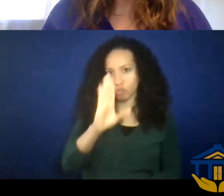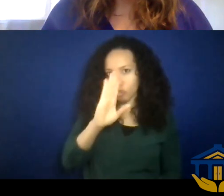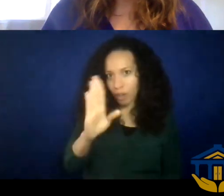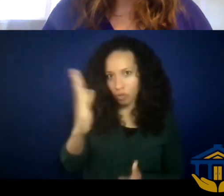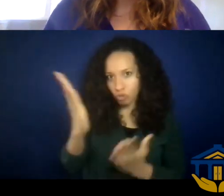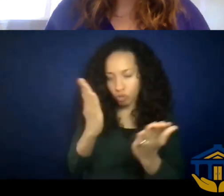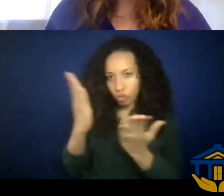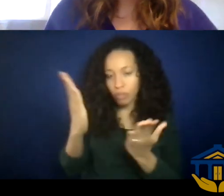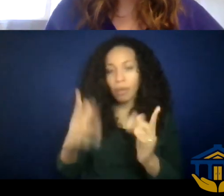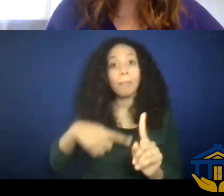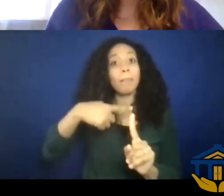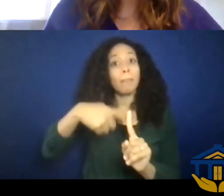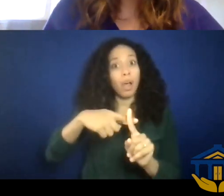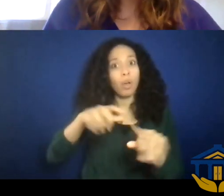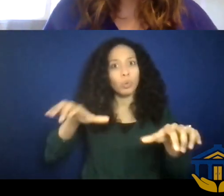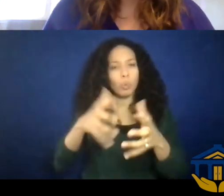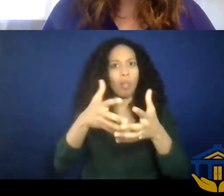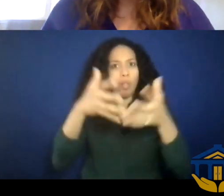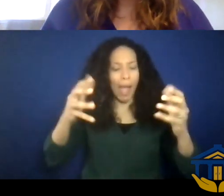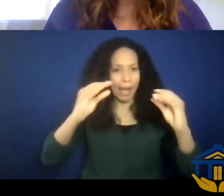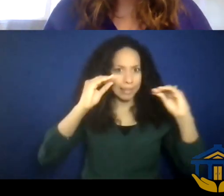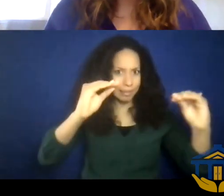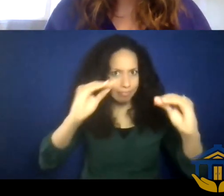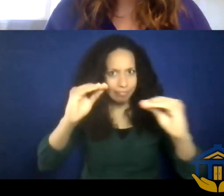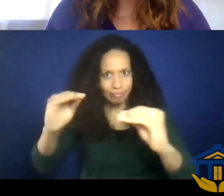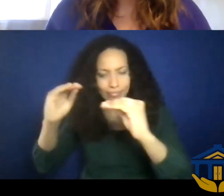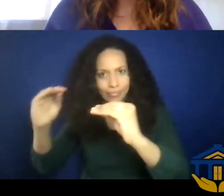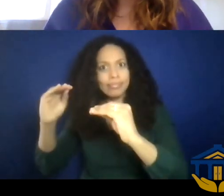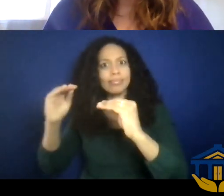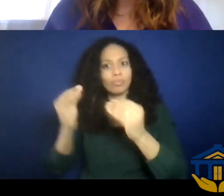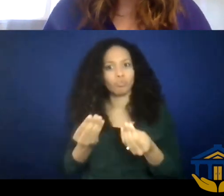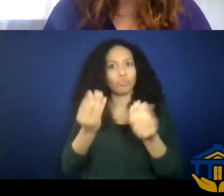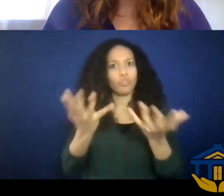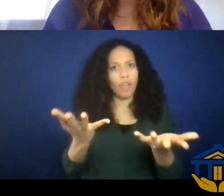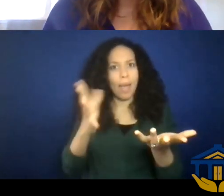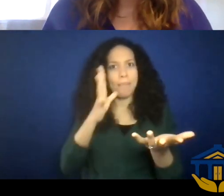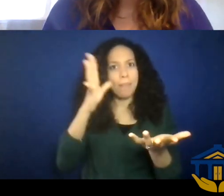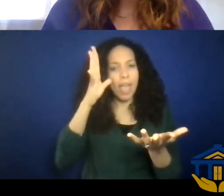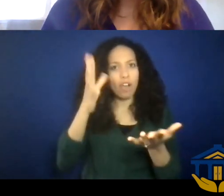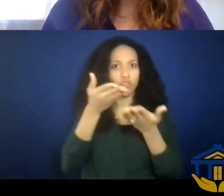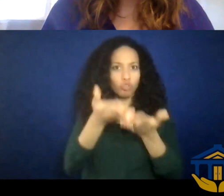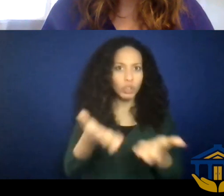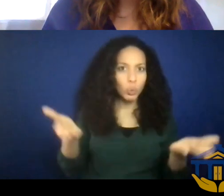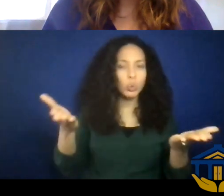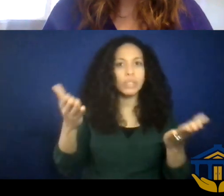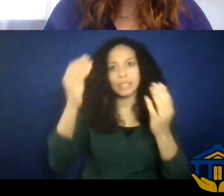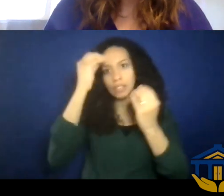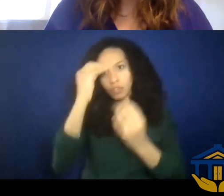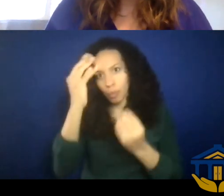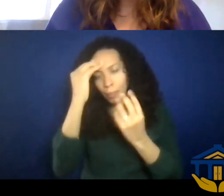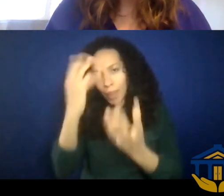of educating and providing parent resources and information. So, if at any point any